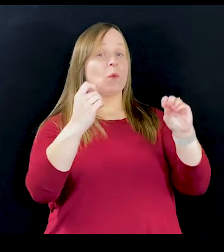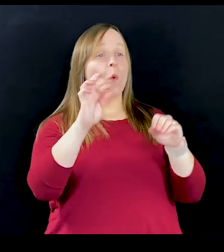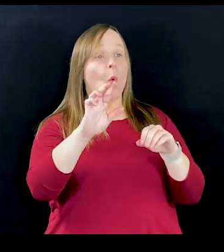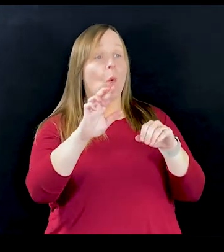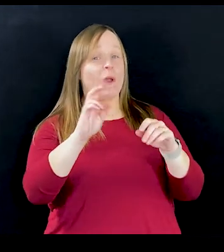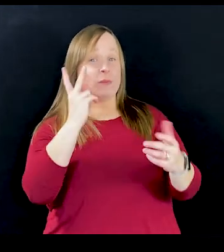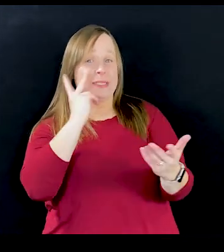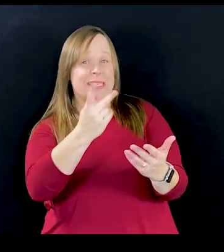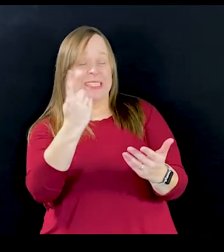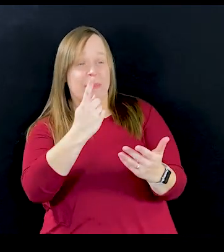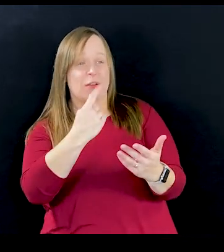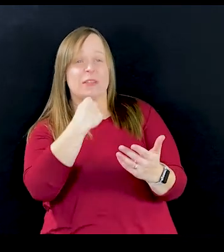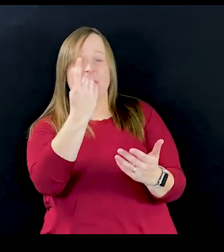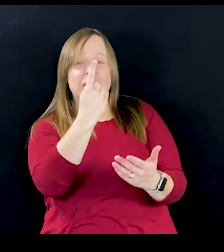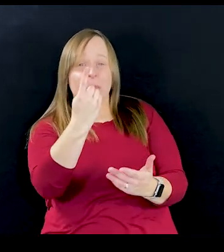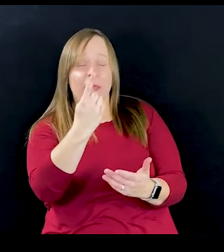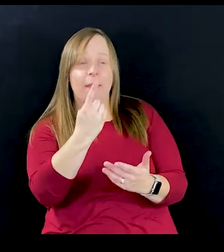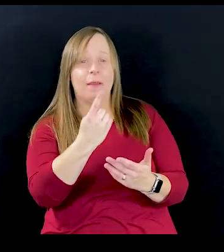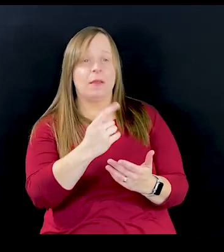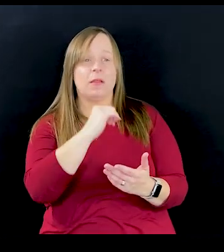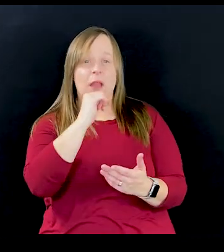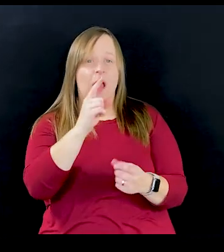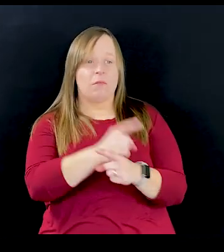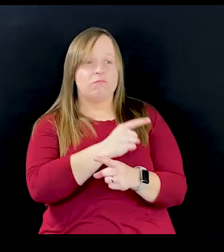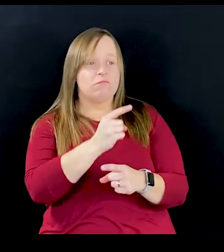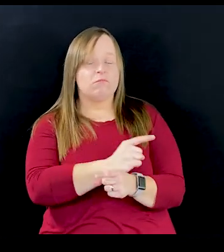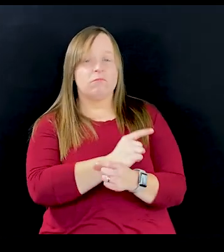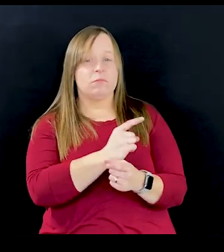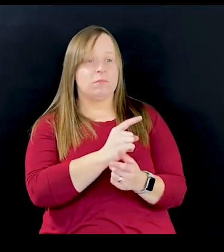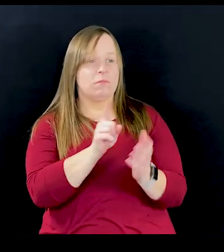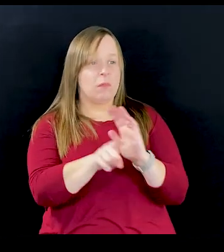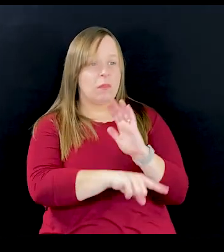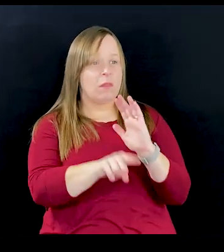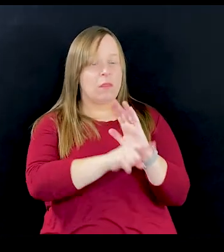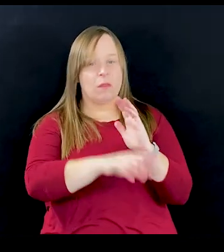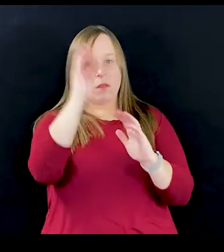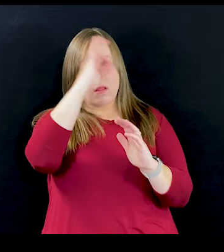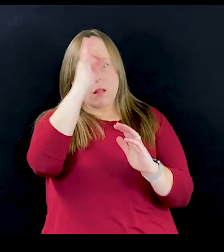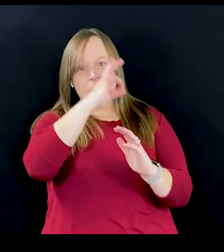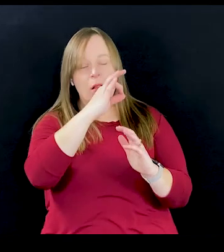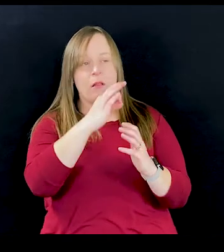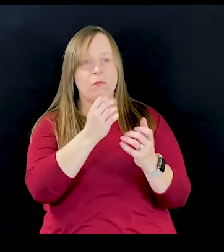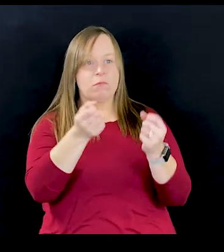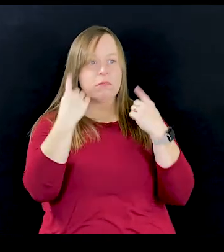out when they are saying something that is prejudicial or ignorant, perhaps.